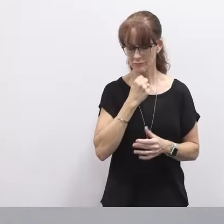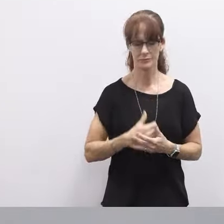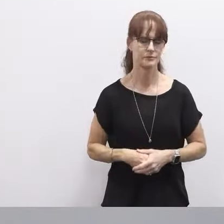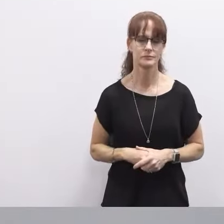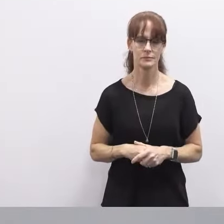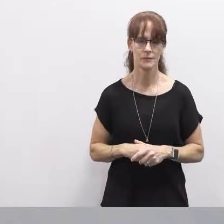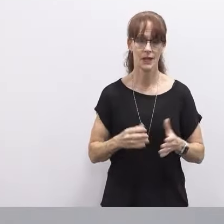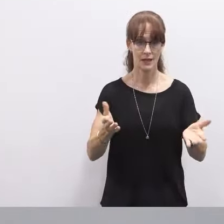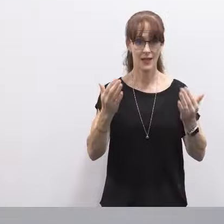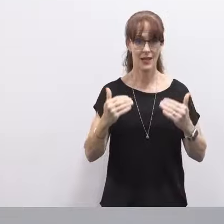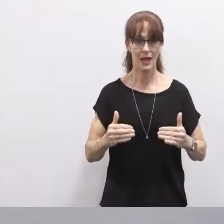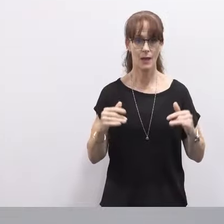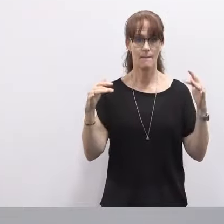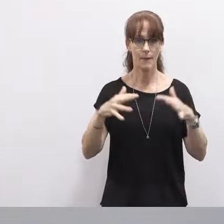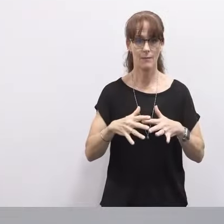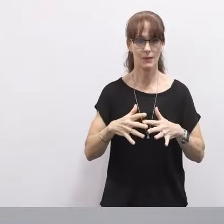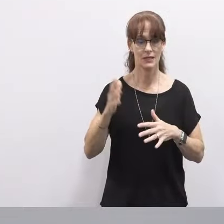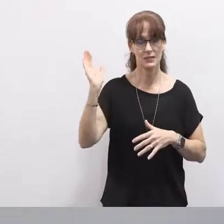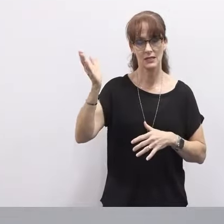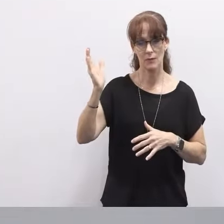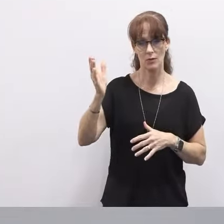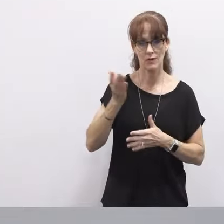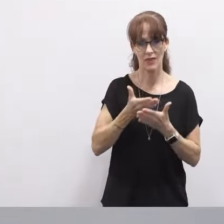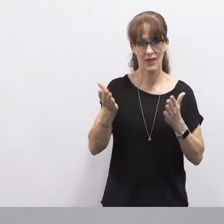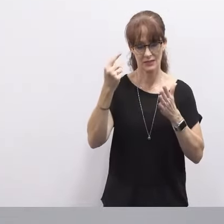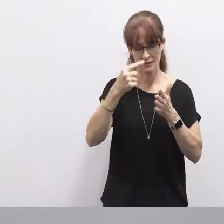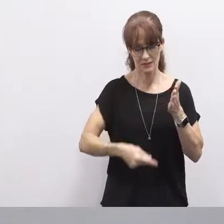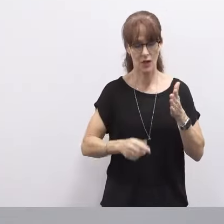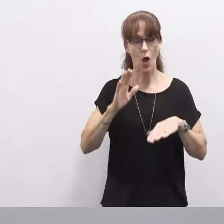Next item is public testimony on items listed on the agenda.